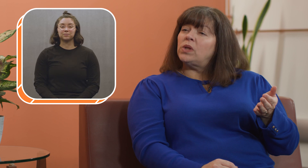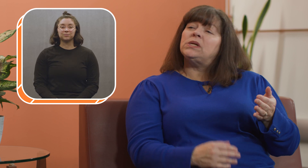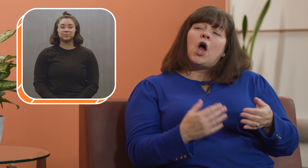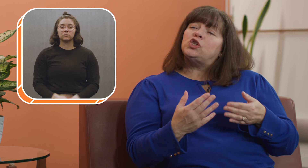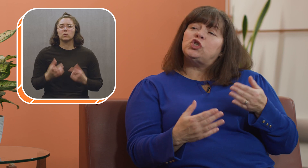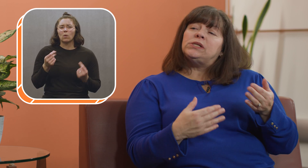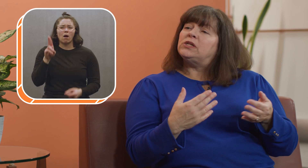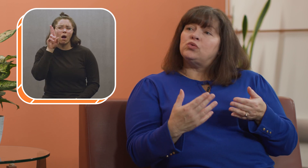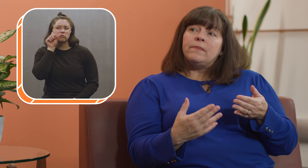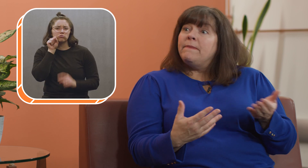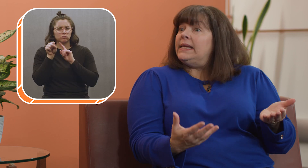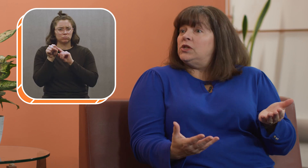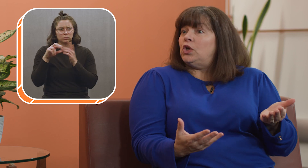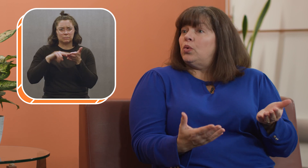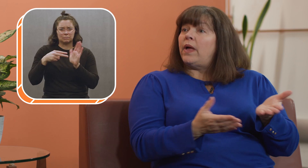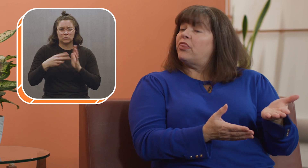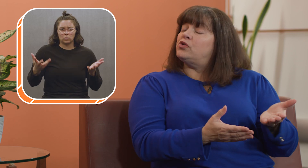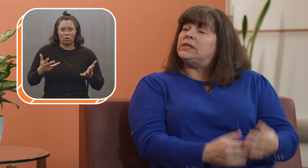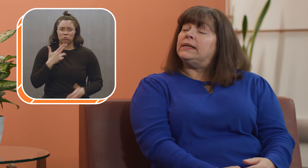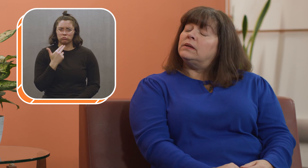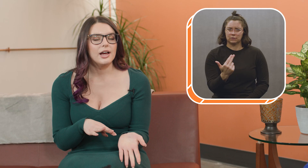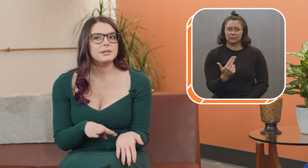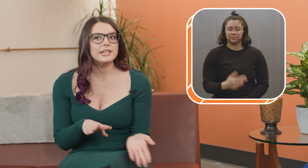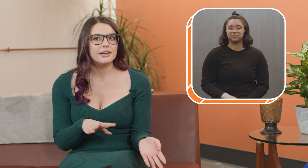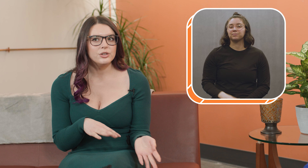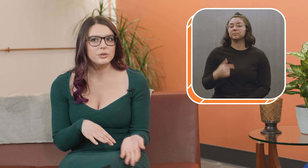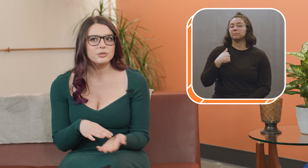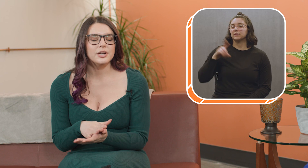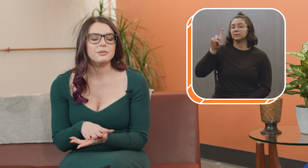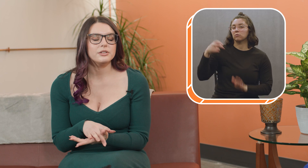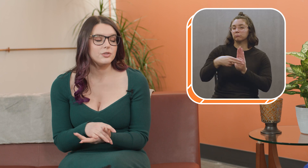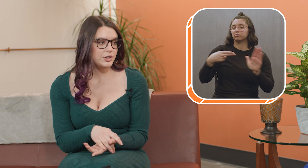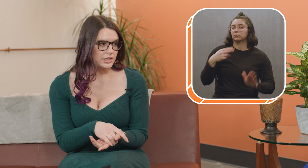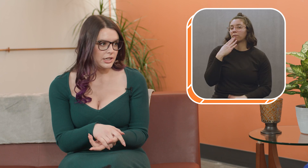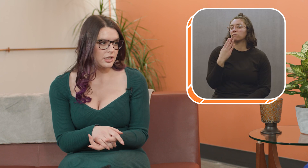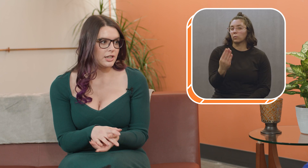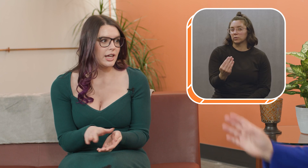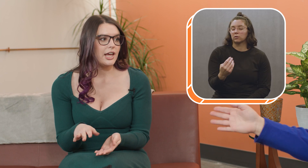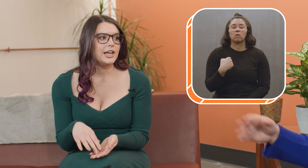What did Usher syndrome mean to you at 13? I was diagnosed when I was 14. - 14?